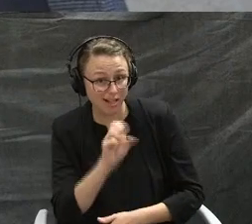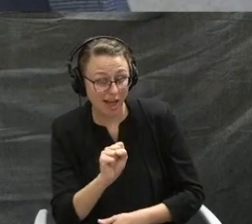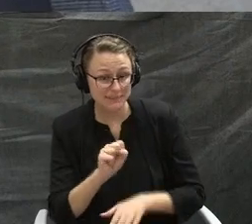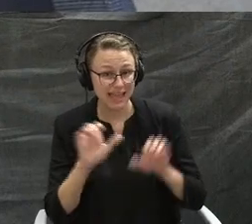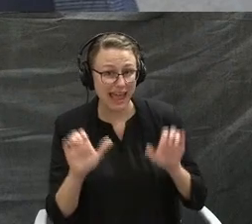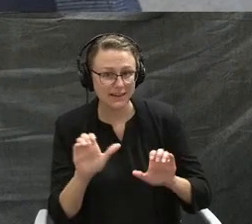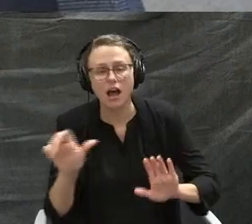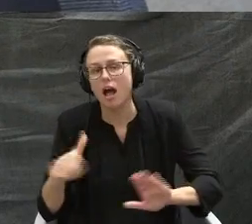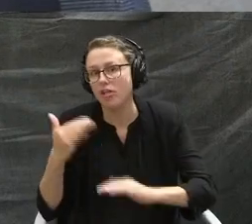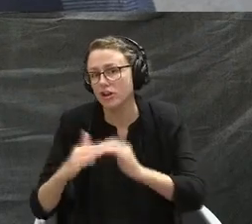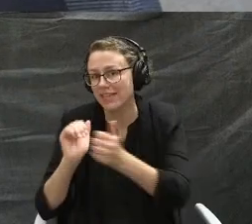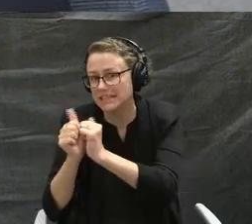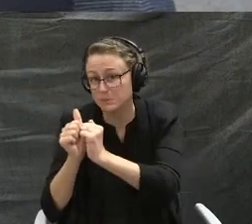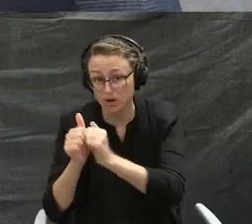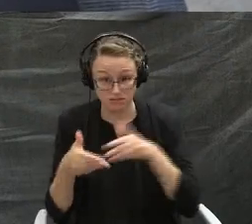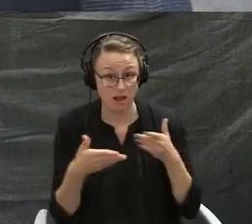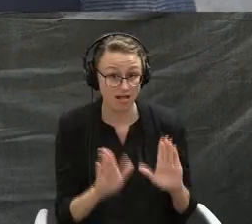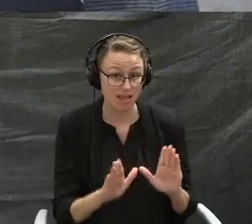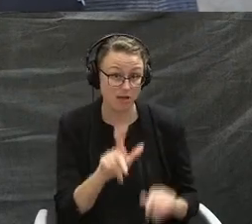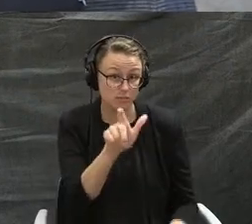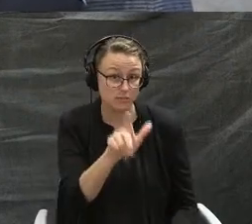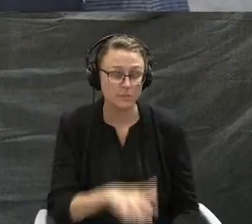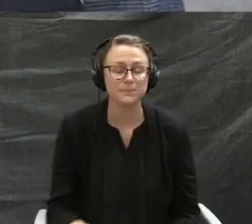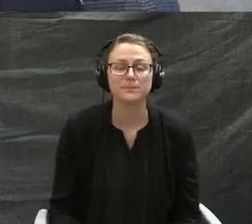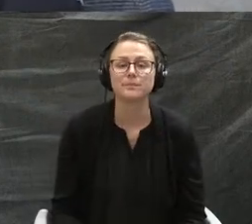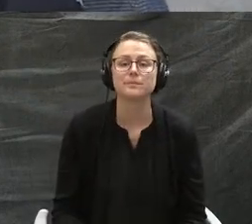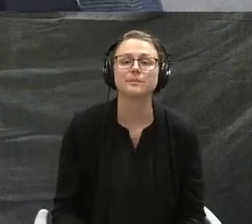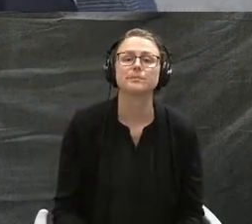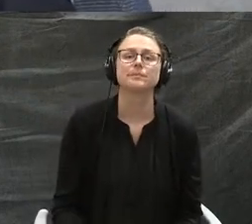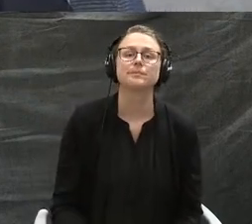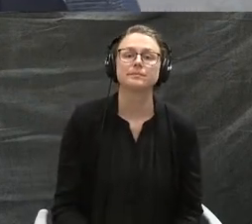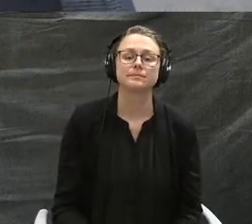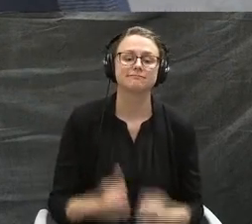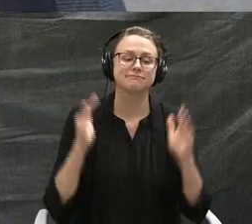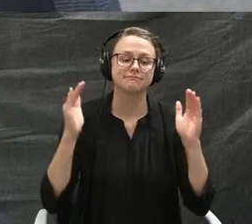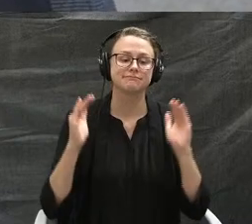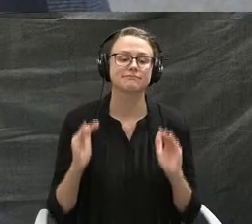sports be allowed to continue. Question from Emma Turner of